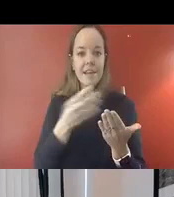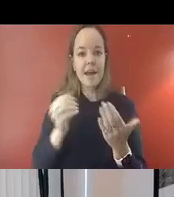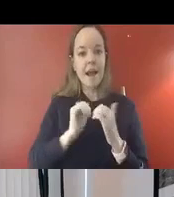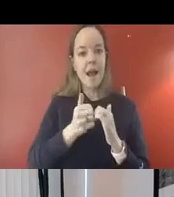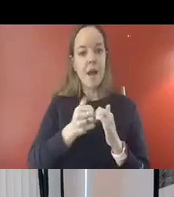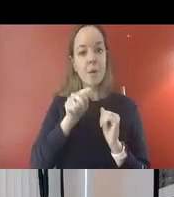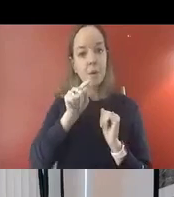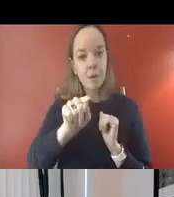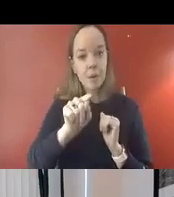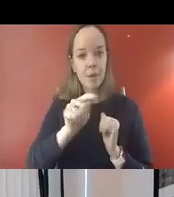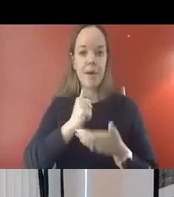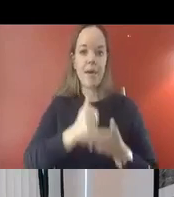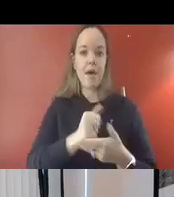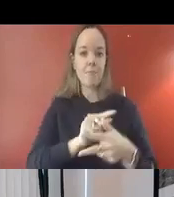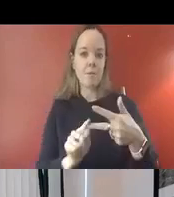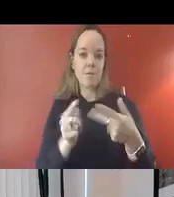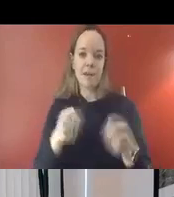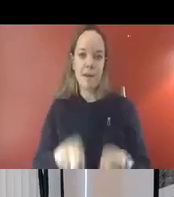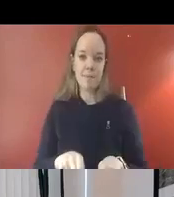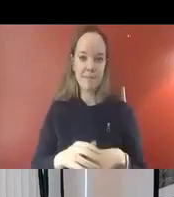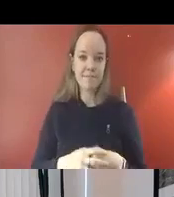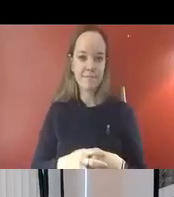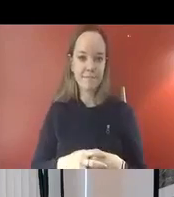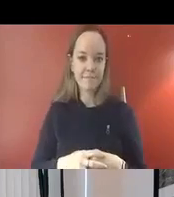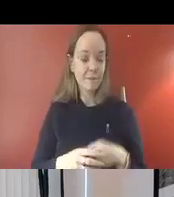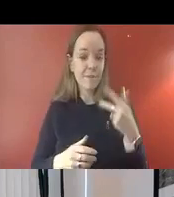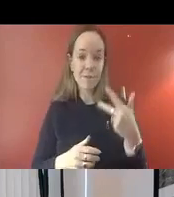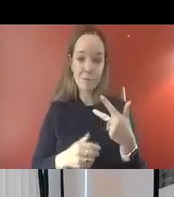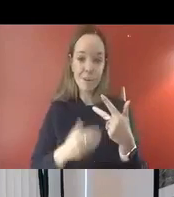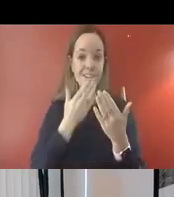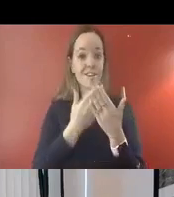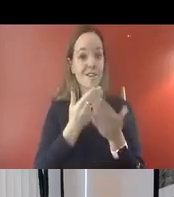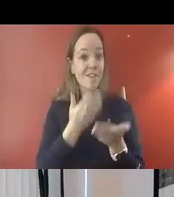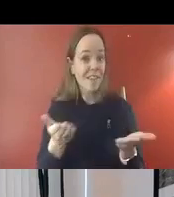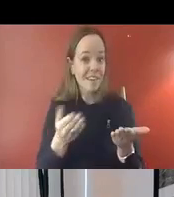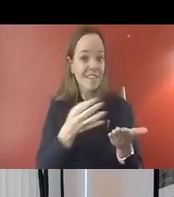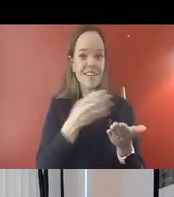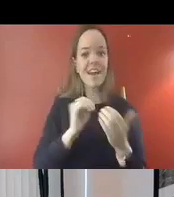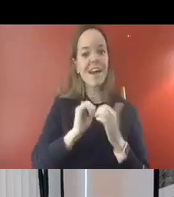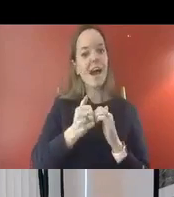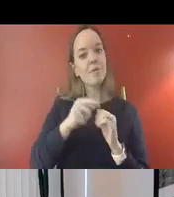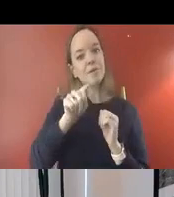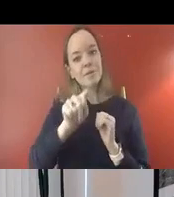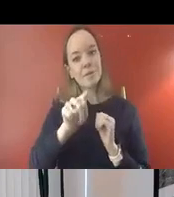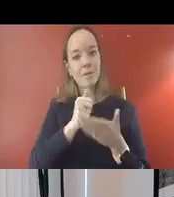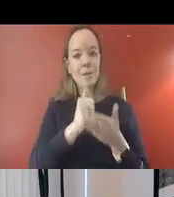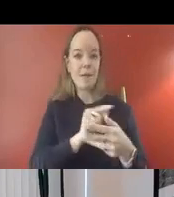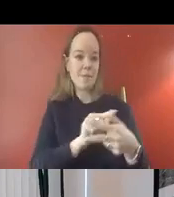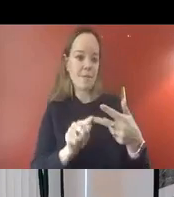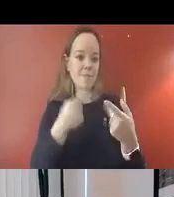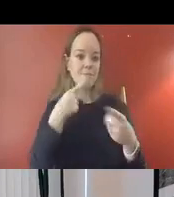happening. So three good things and what what you did to contribute to them you did to contribute to them happening. happening. So three good things and what